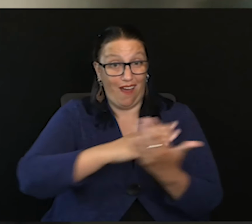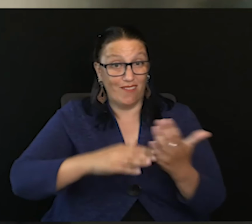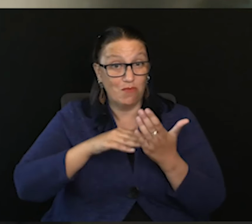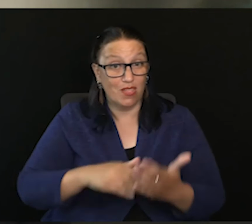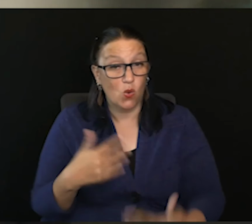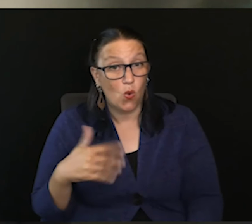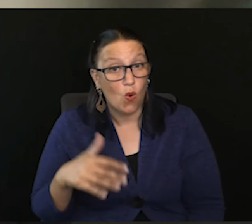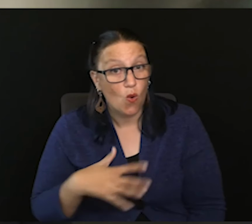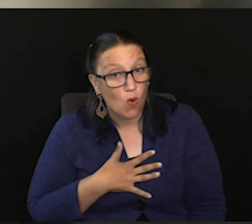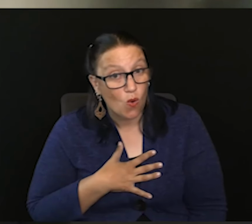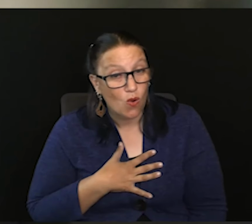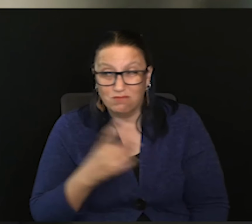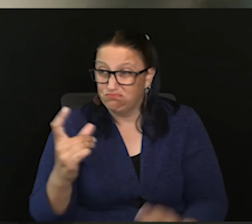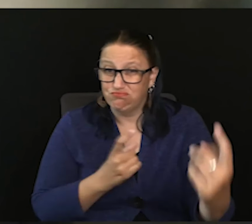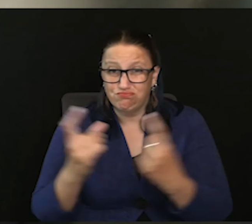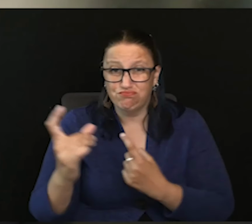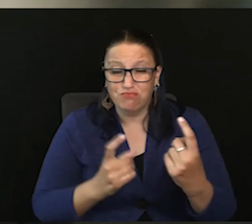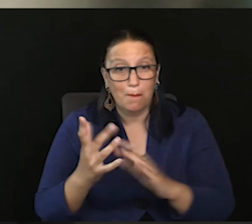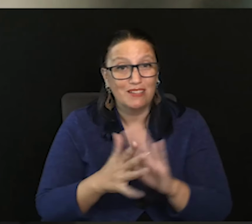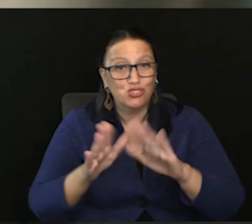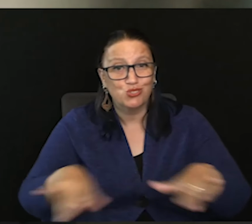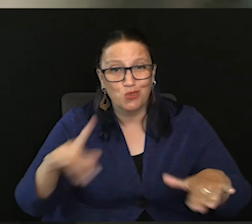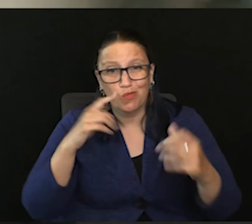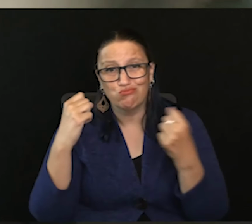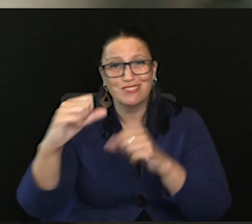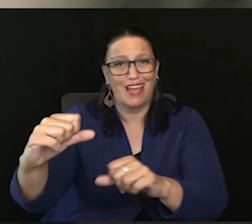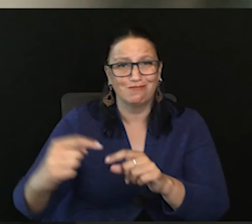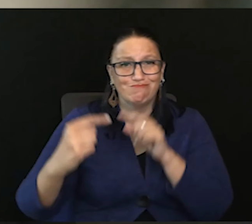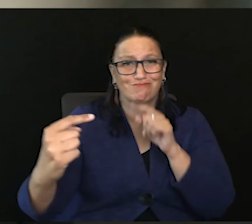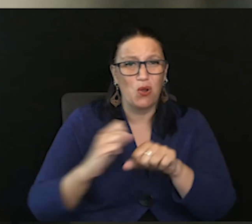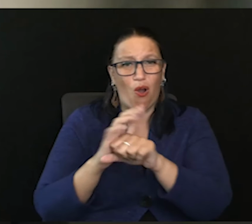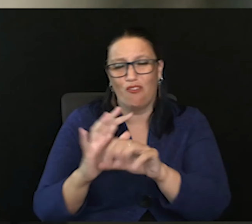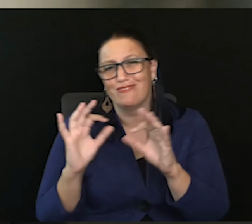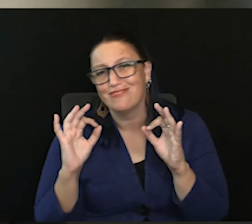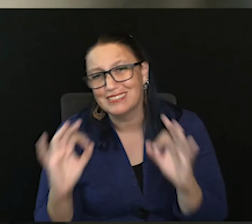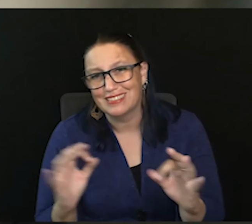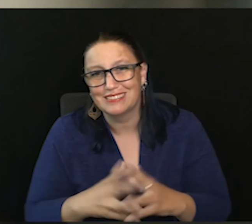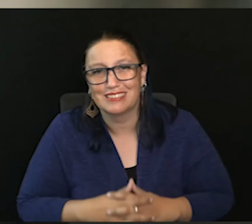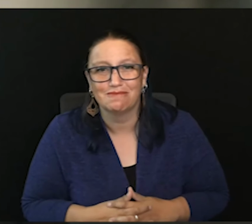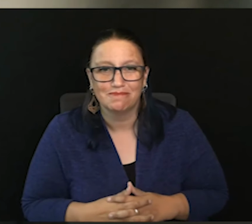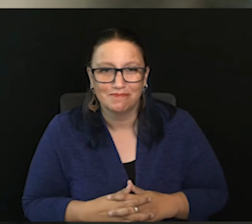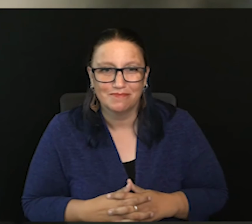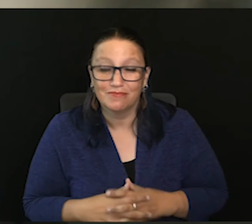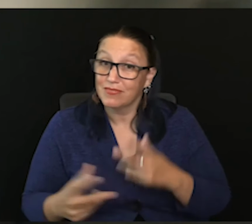very significant growth in children's protection. So those are the critical things that